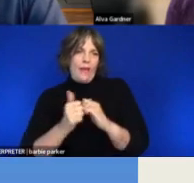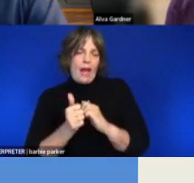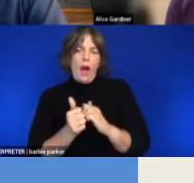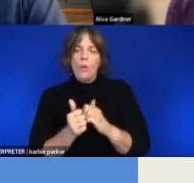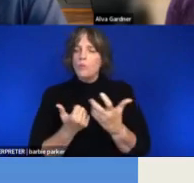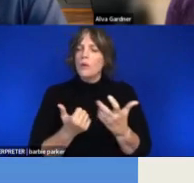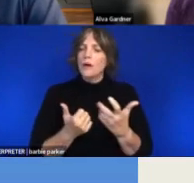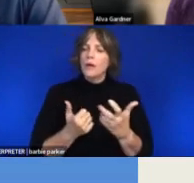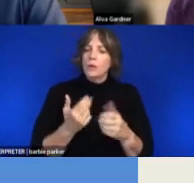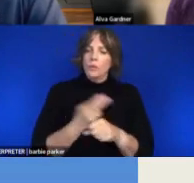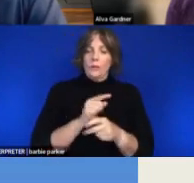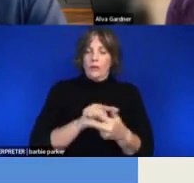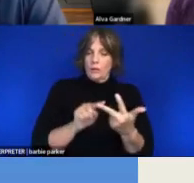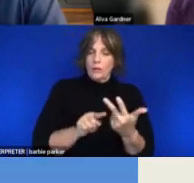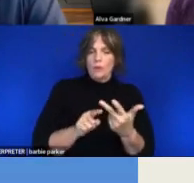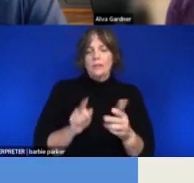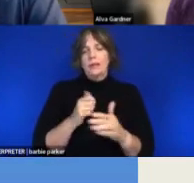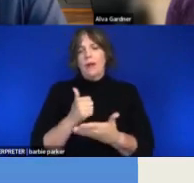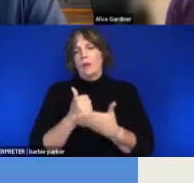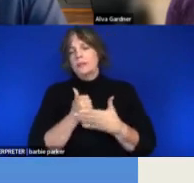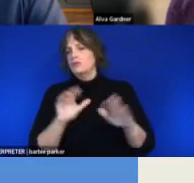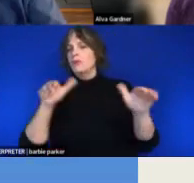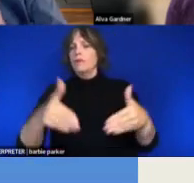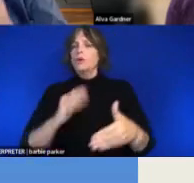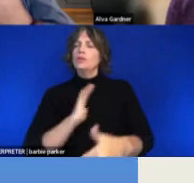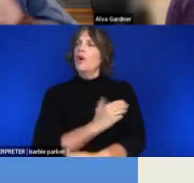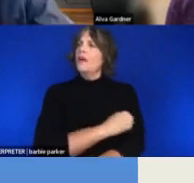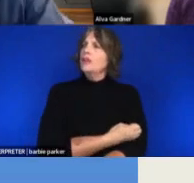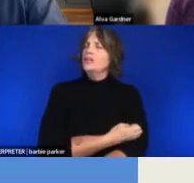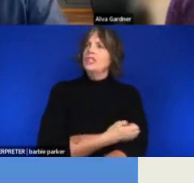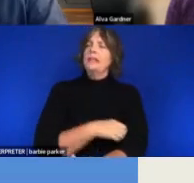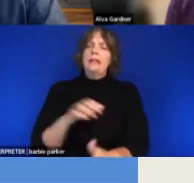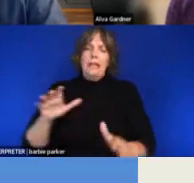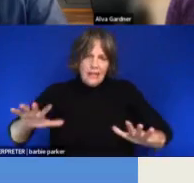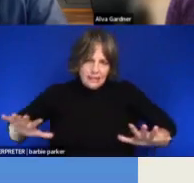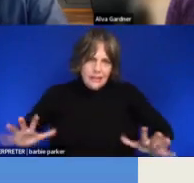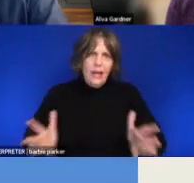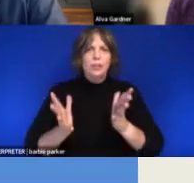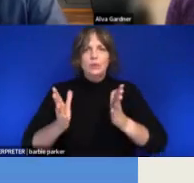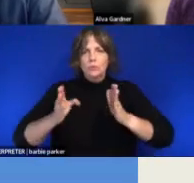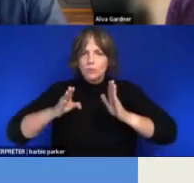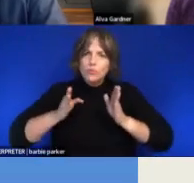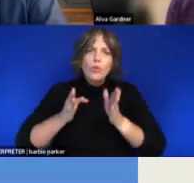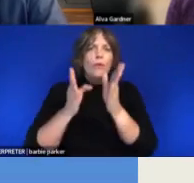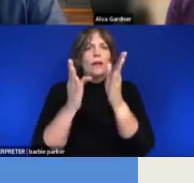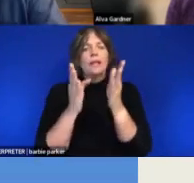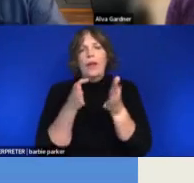our energy, and it gets us moving in the direction we want, and then we really want to use